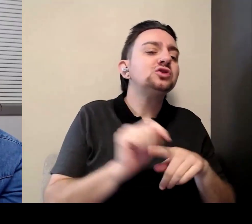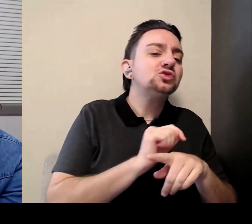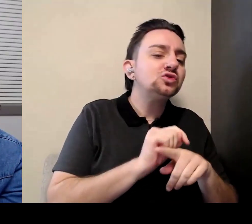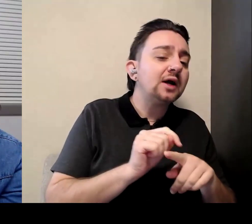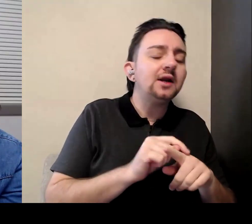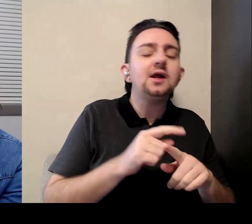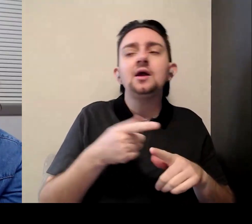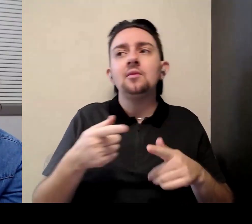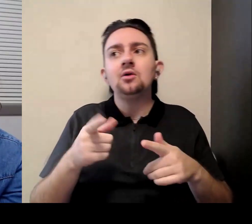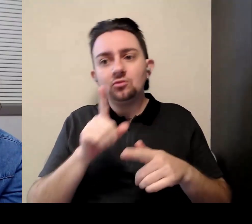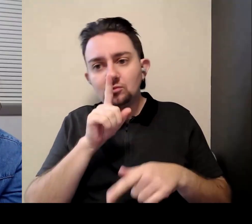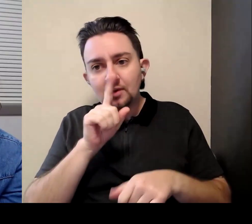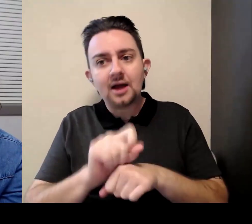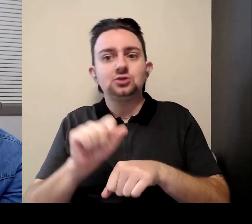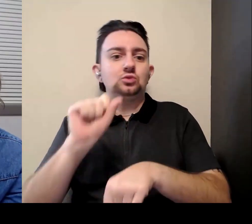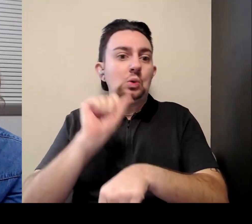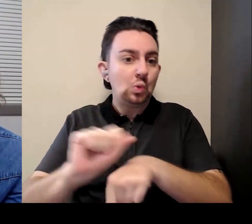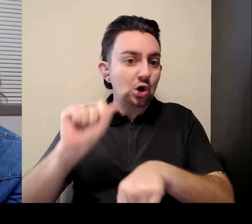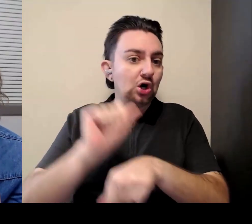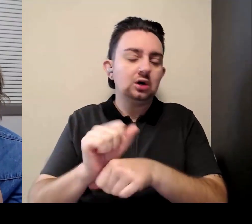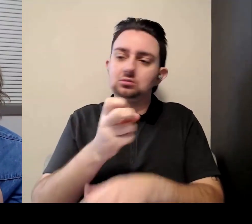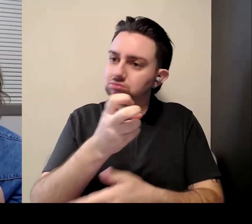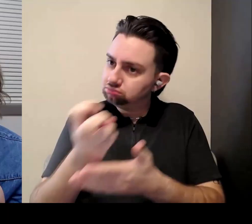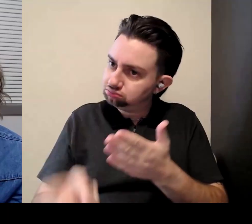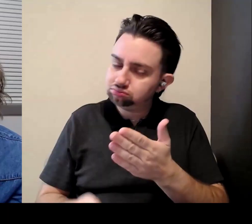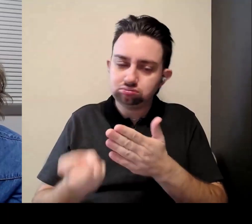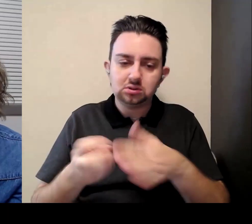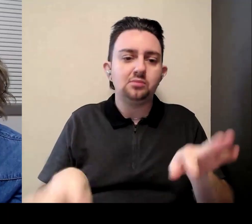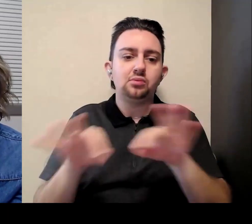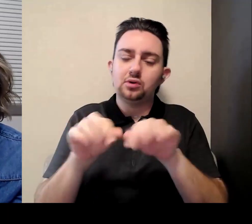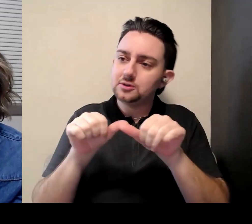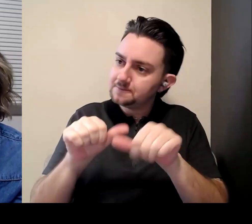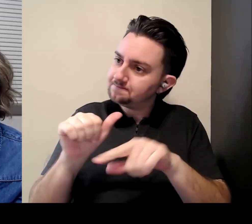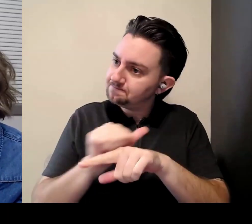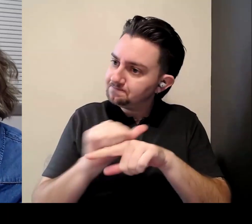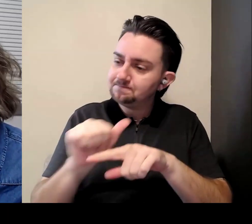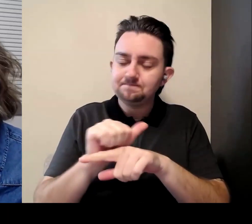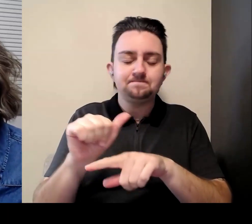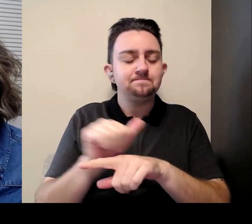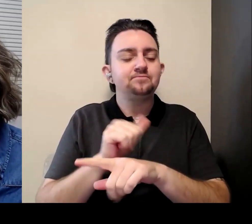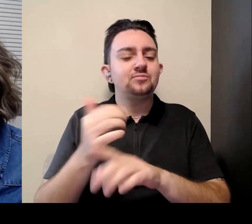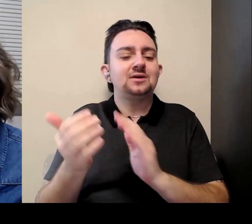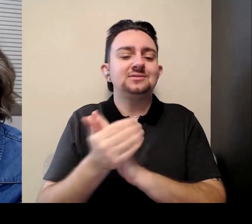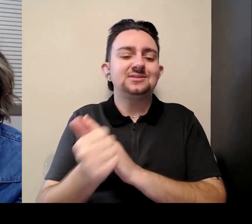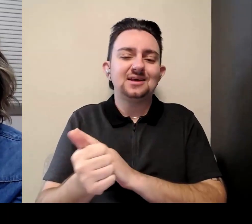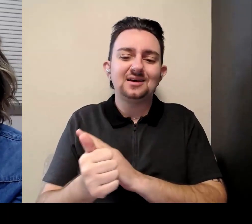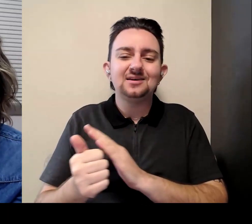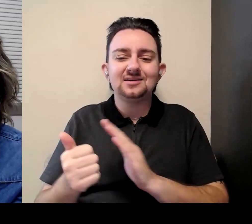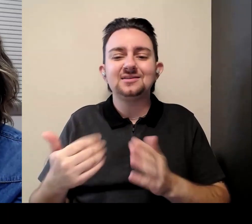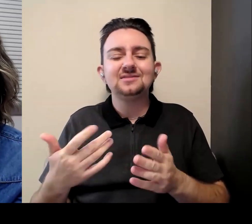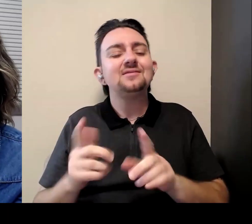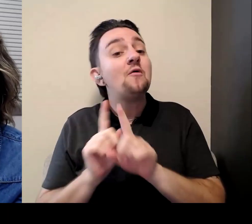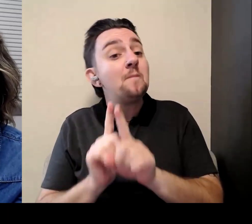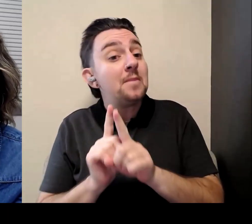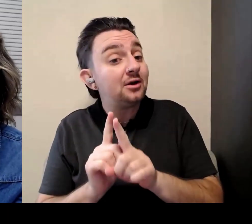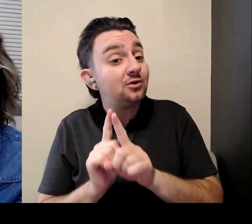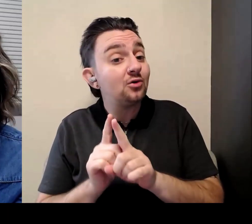And especially if we have really good mentors that kind of speak into our ear and teach us what exactly we're looking for in our observations.